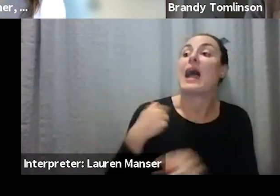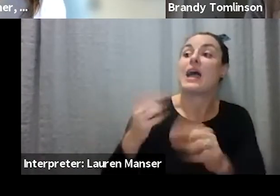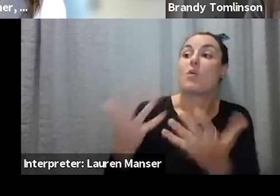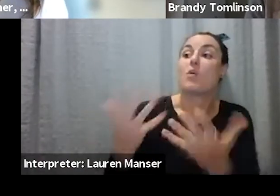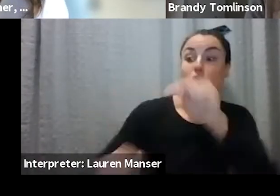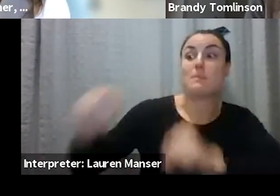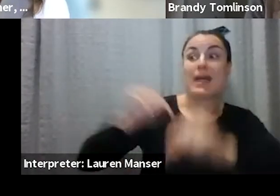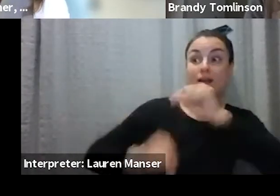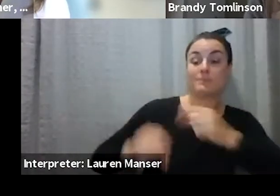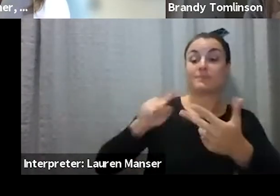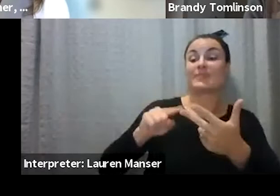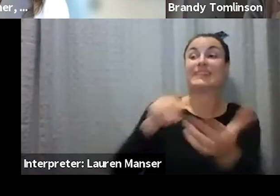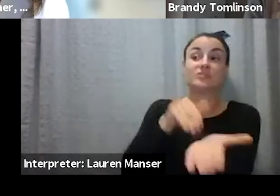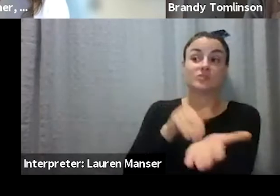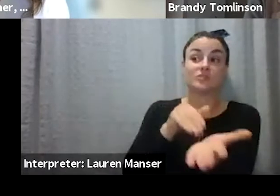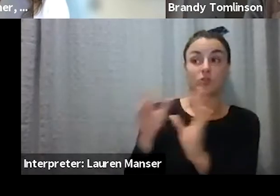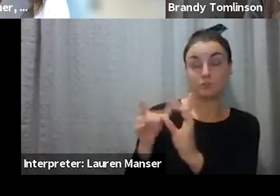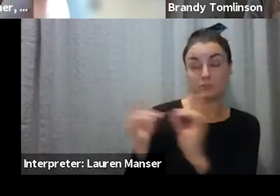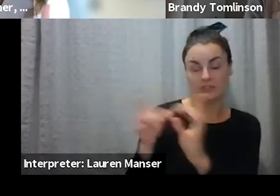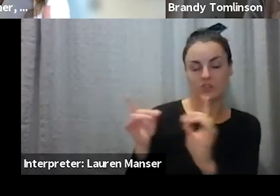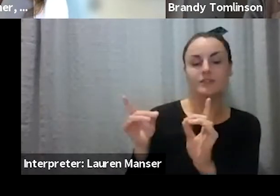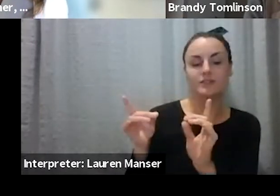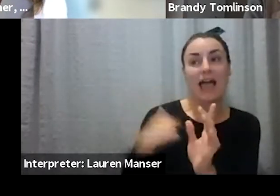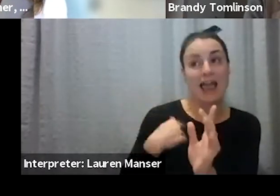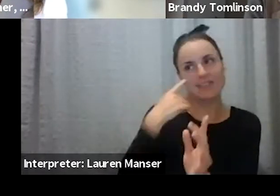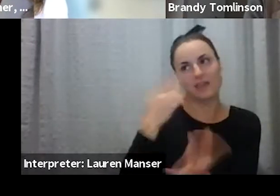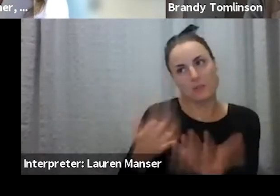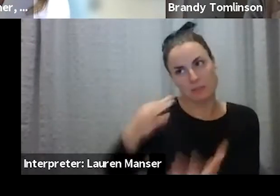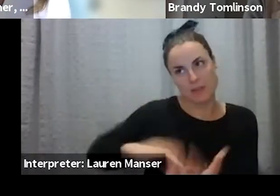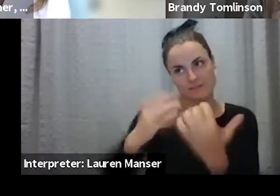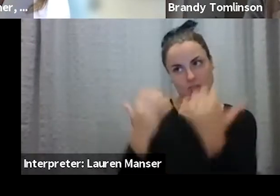for our audience to know why we say non-obvious,